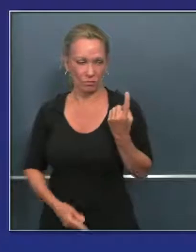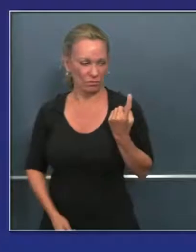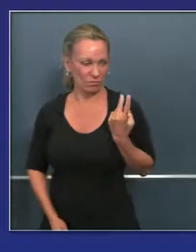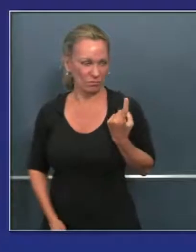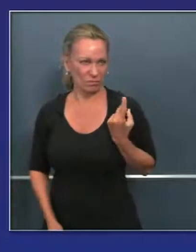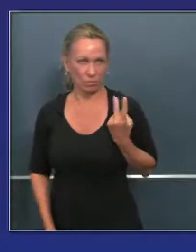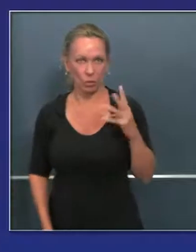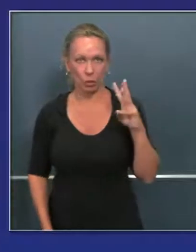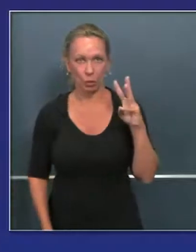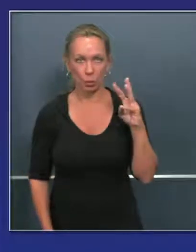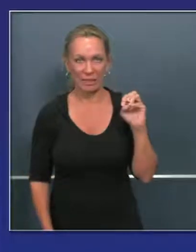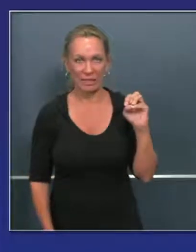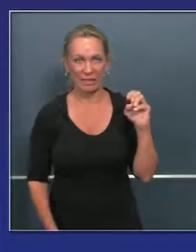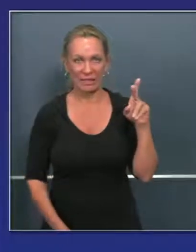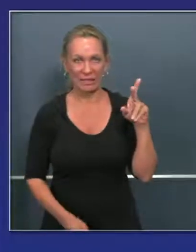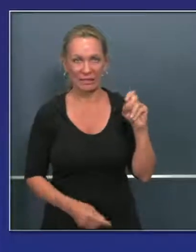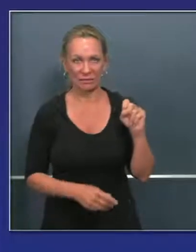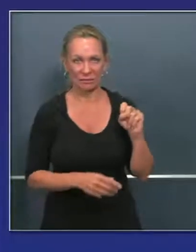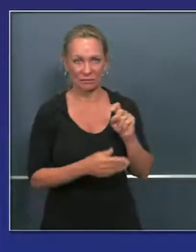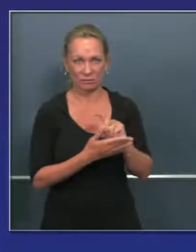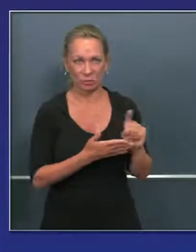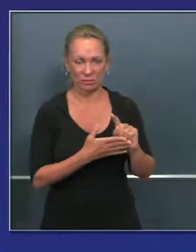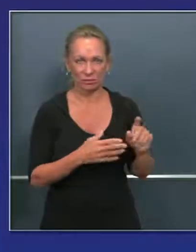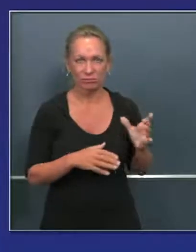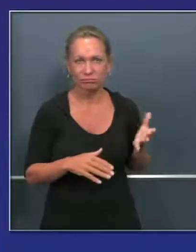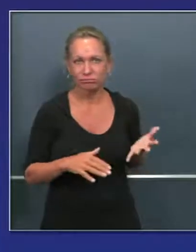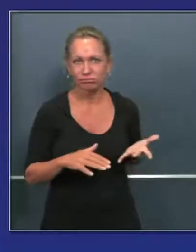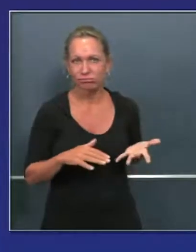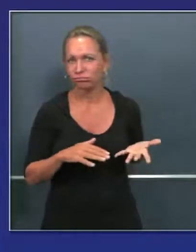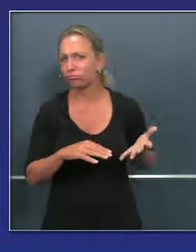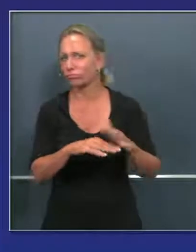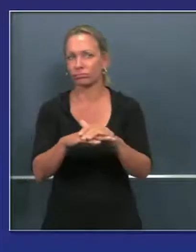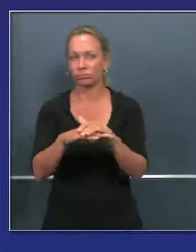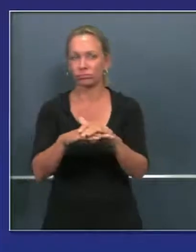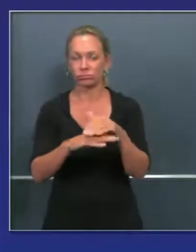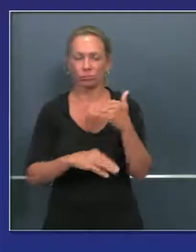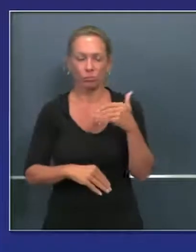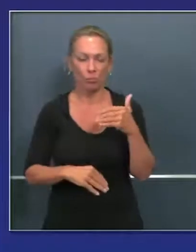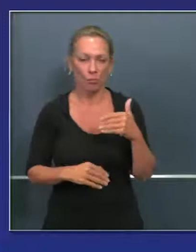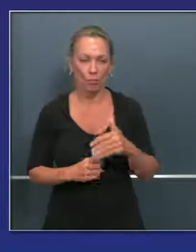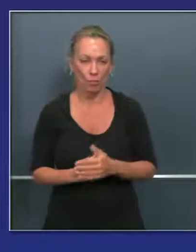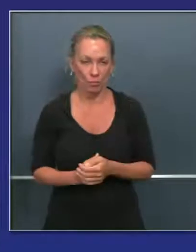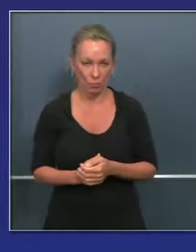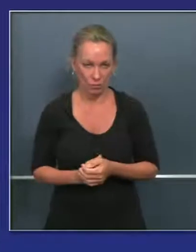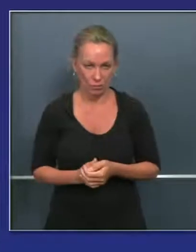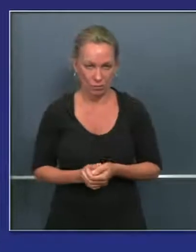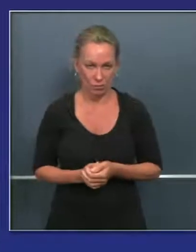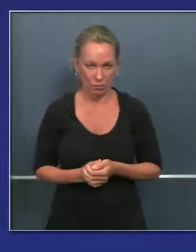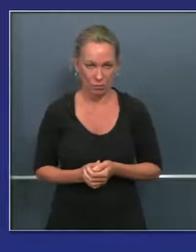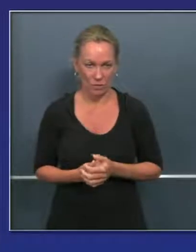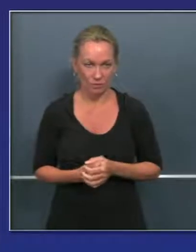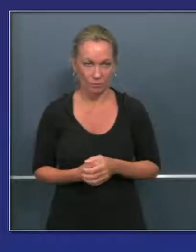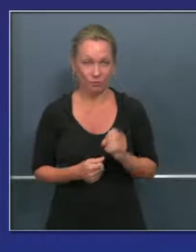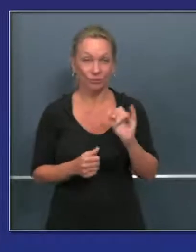ICU capacity in the state of California though currently a lot of ICU beds are being utilized